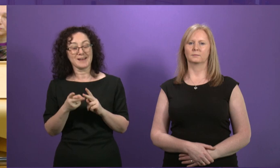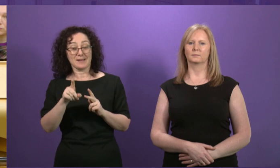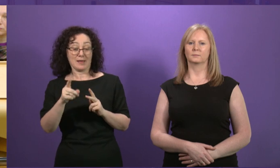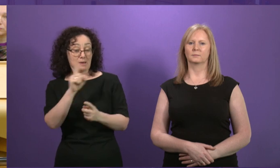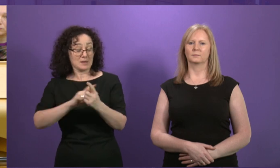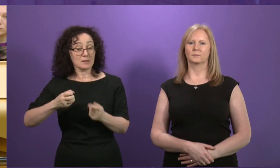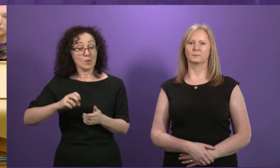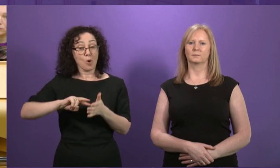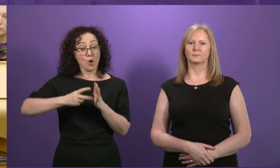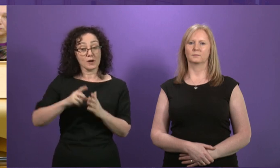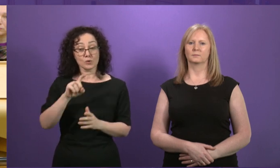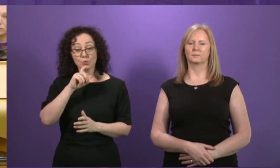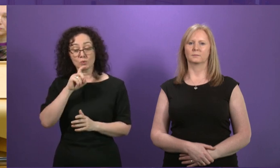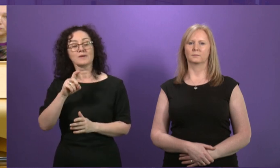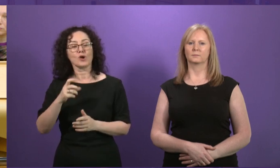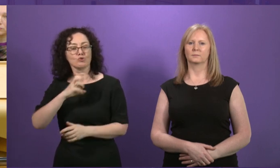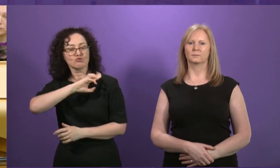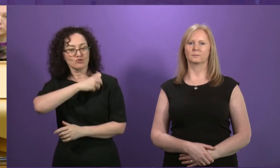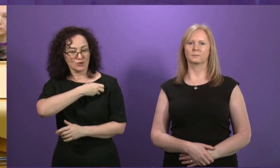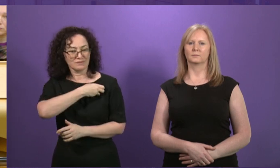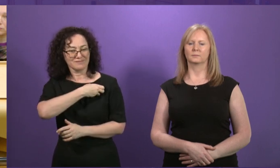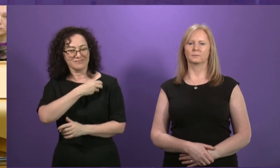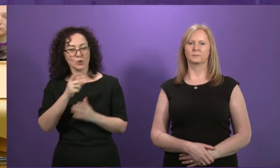and which is open to all redundant employees.